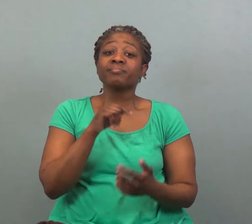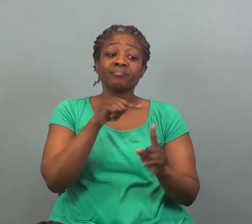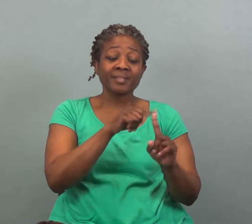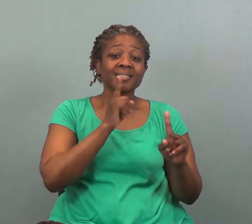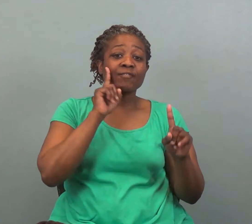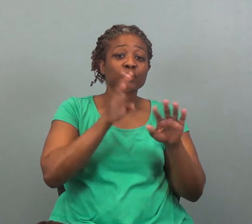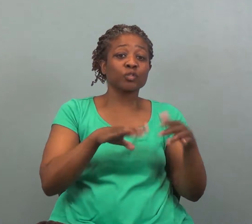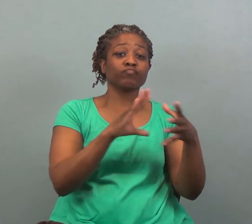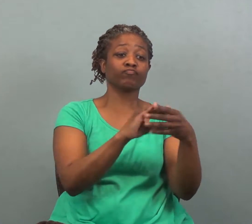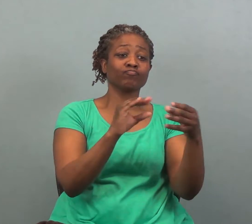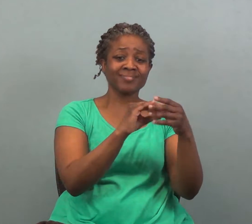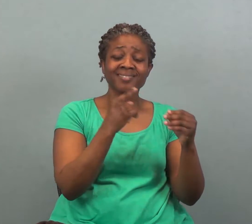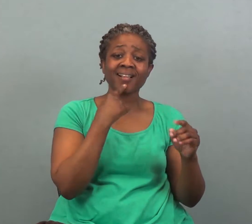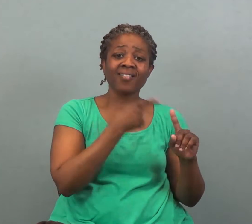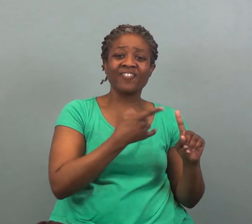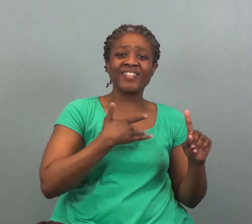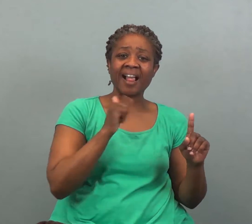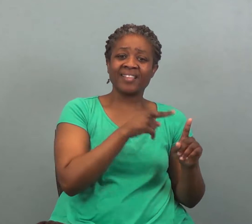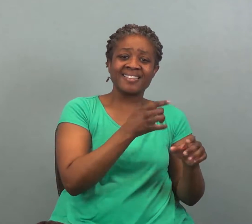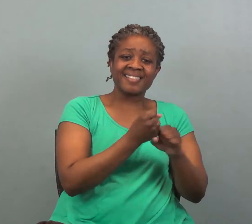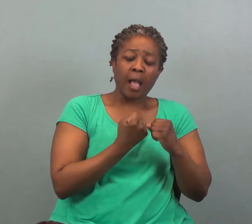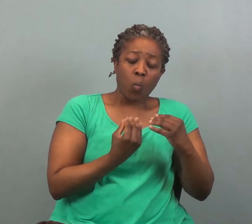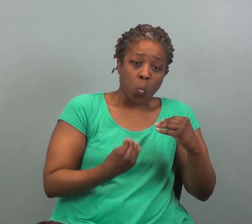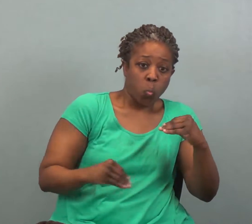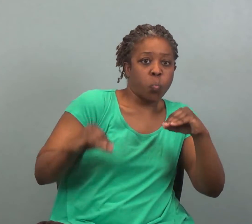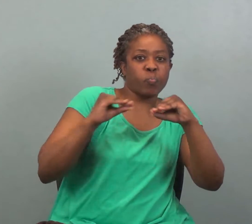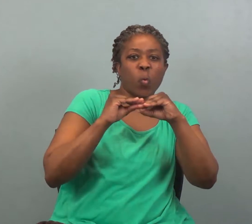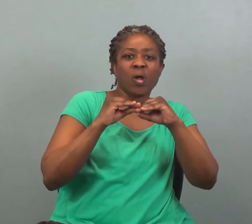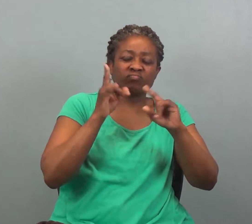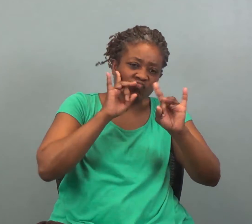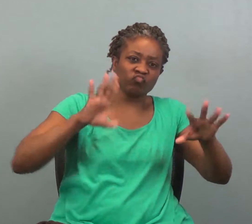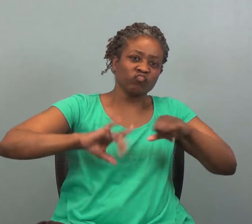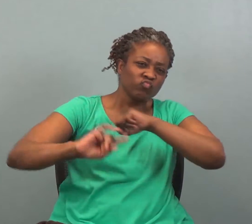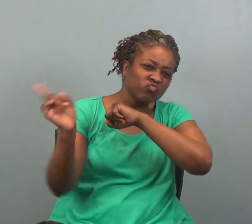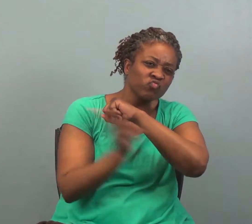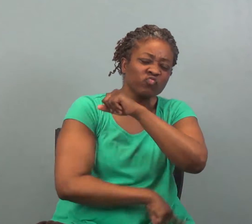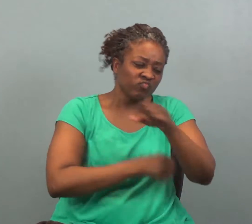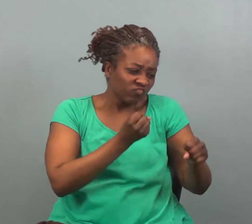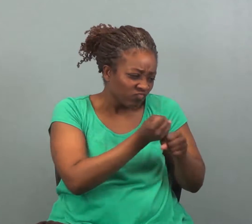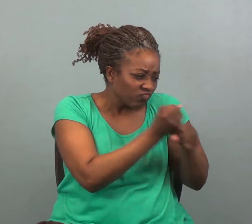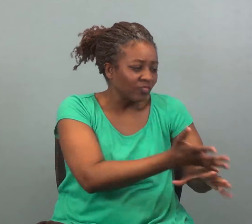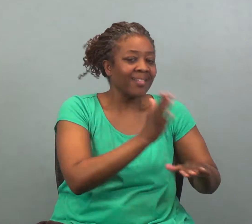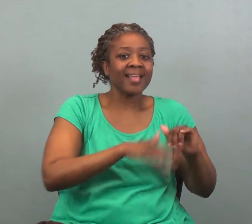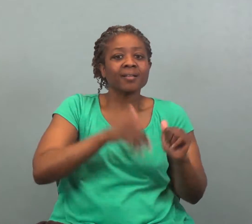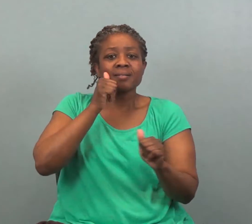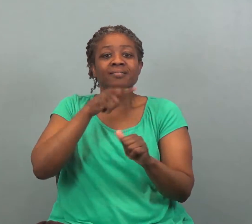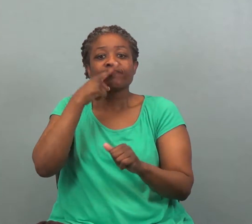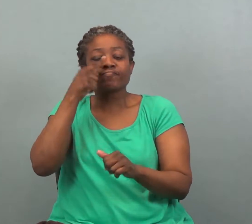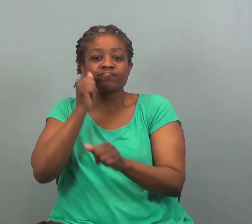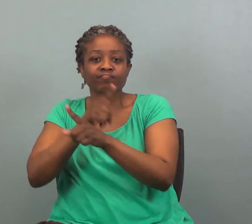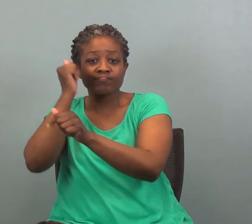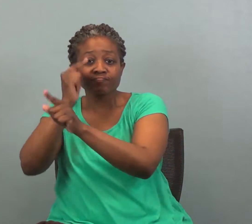Deaf children self-report they feel they're punished more often and more harshly than their hearing siblings.